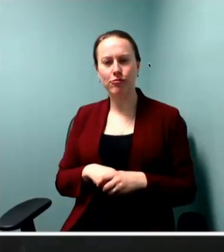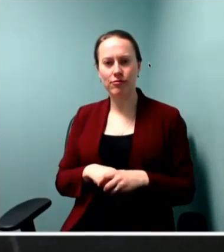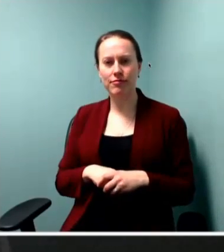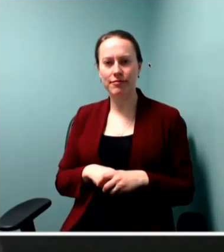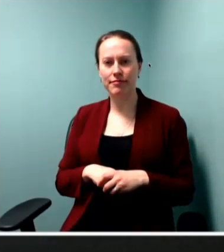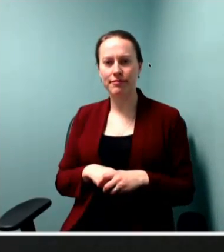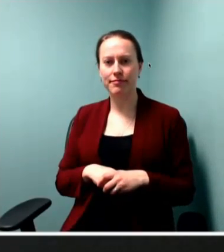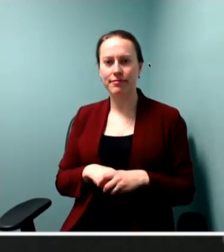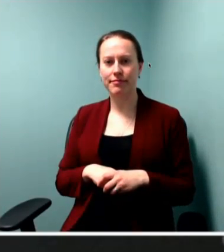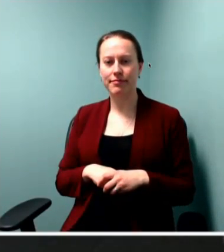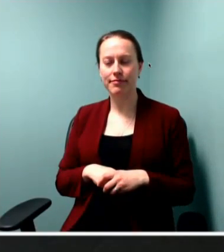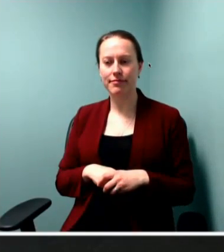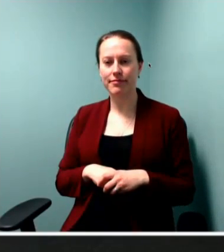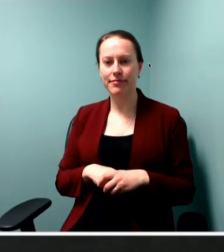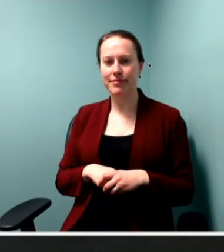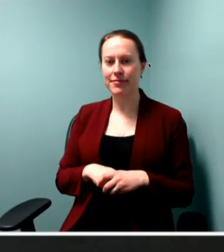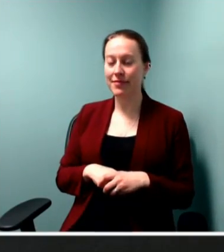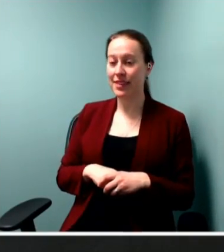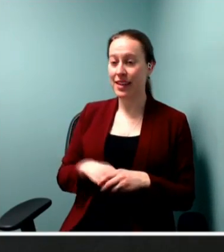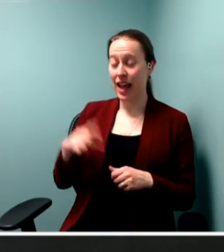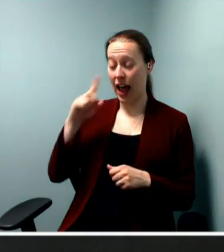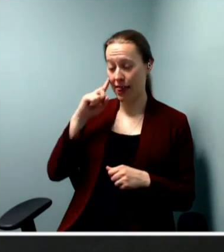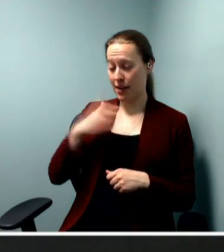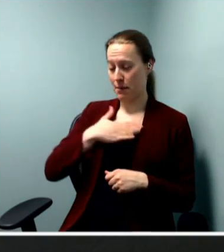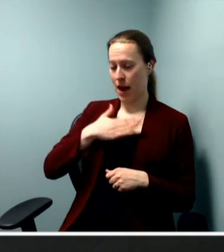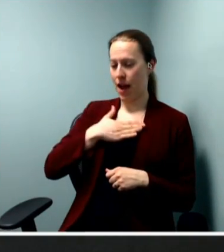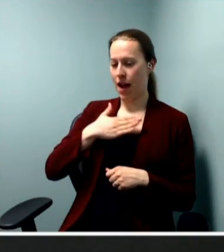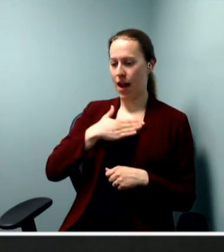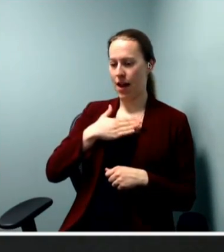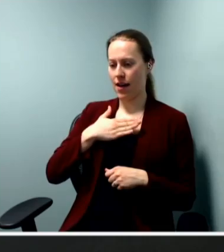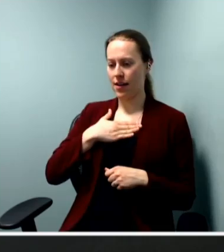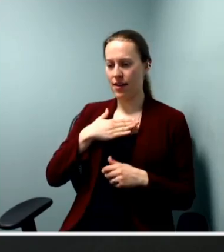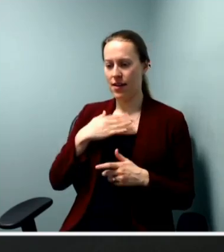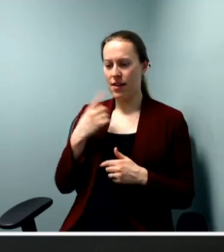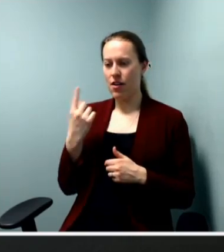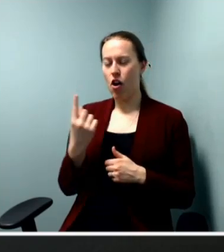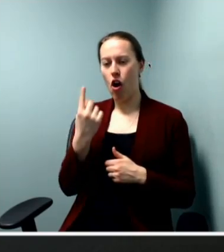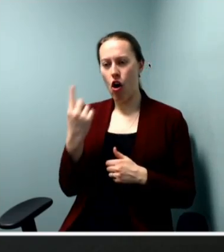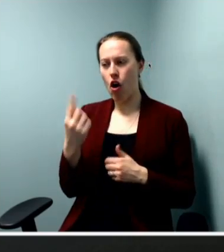(John) I think mine would be almost myopic, instead of universal.